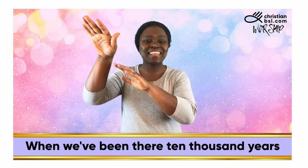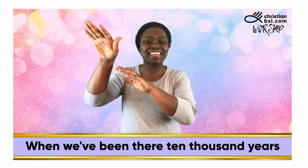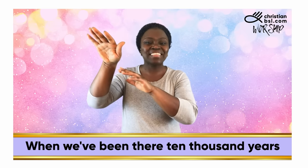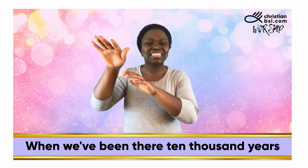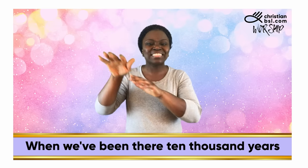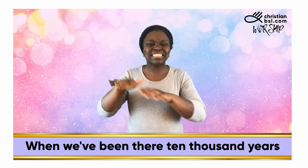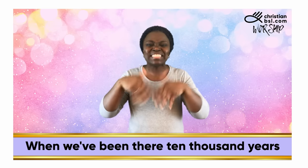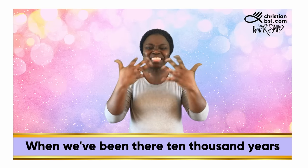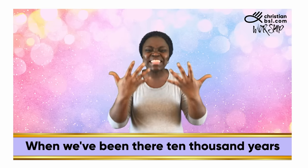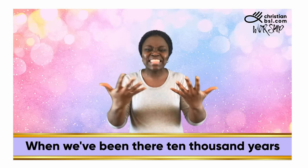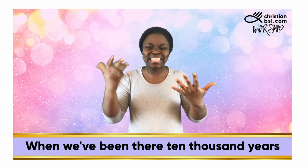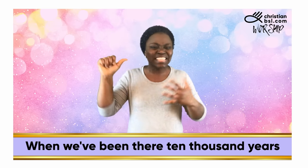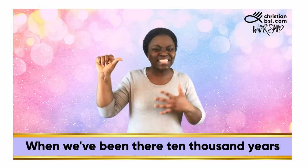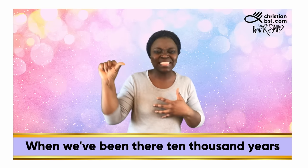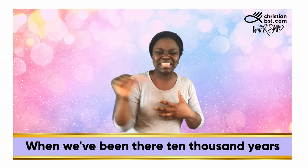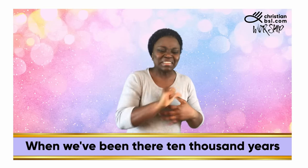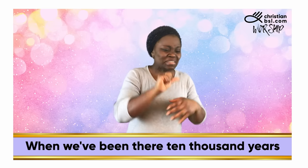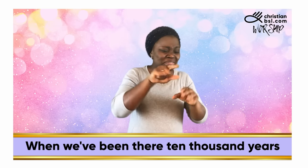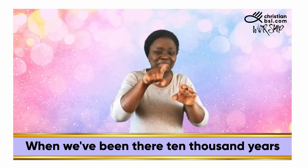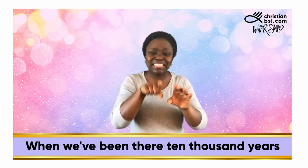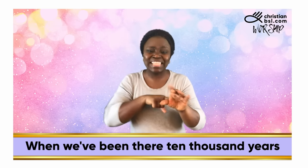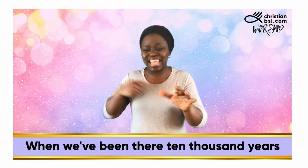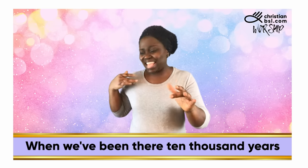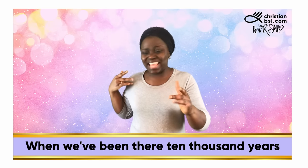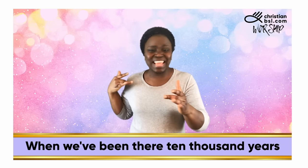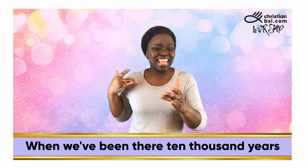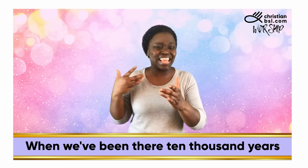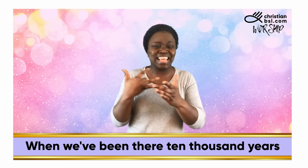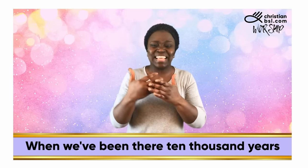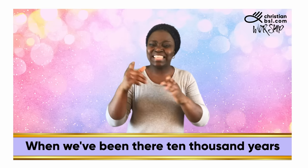10,000 years